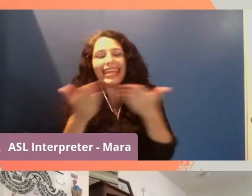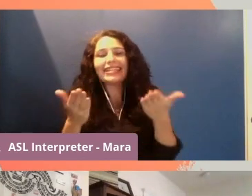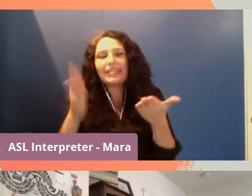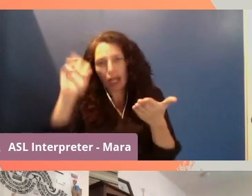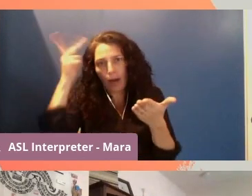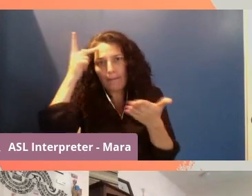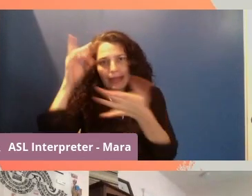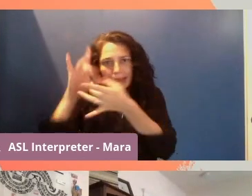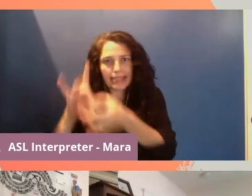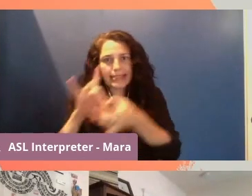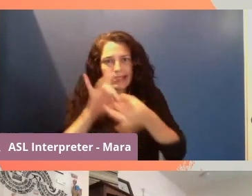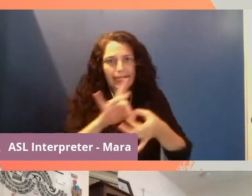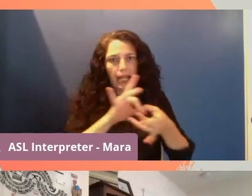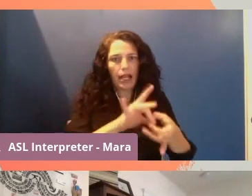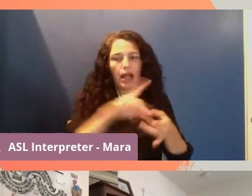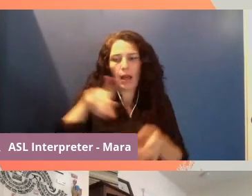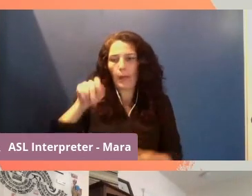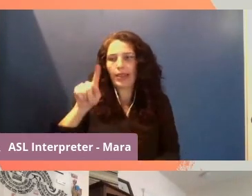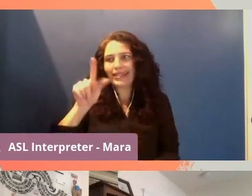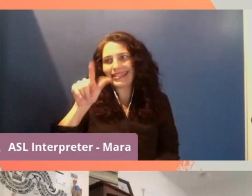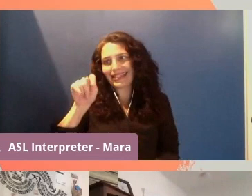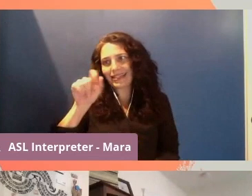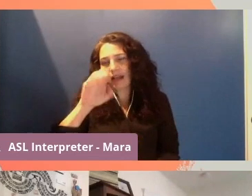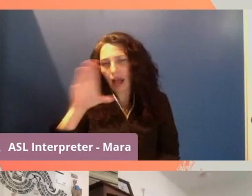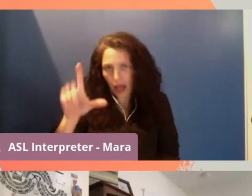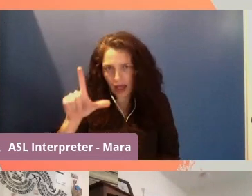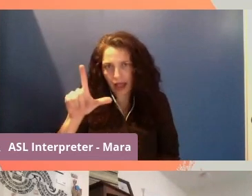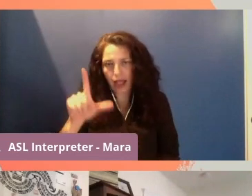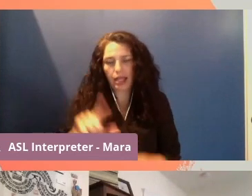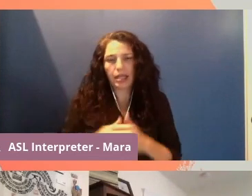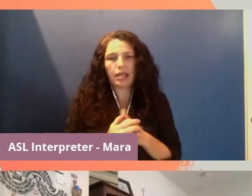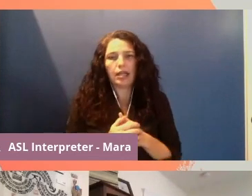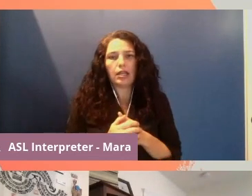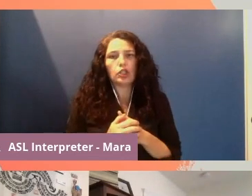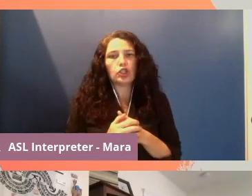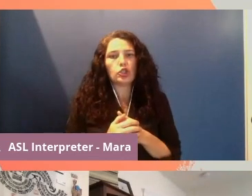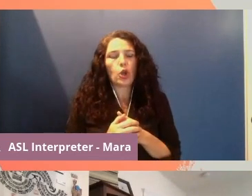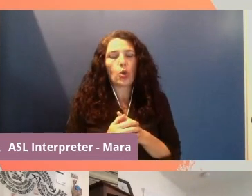So to ask me, to tell me that you are making a film,